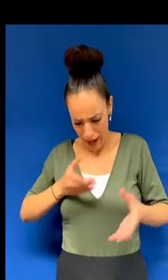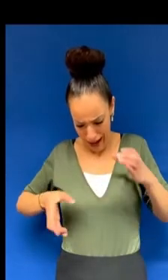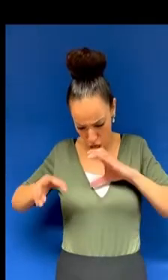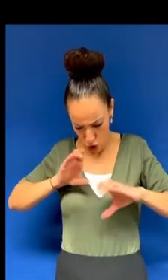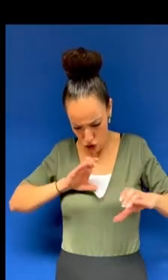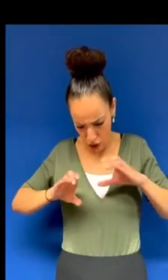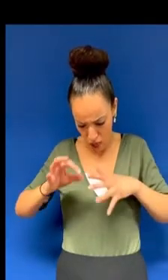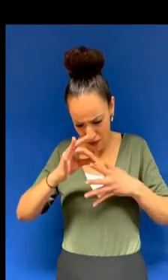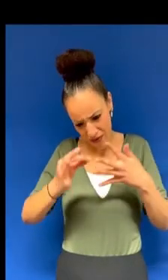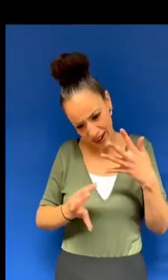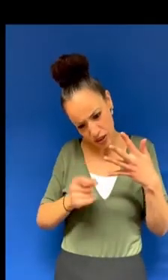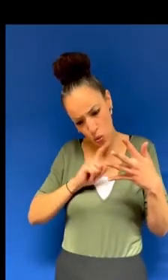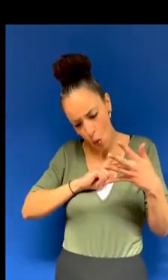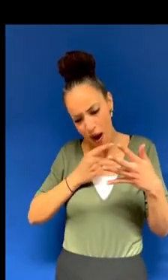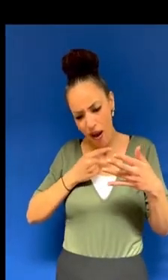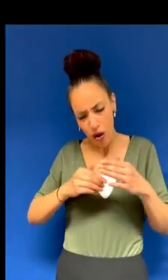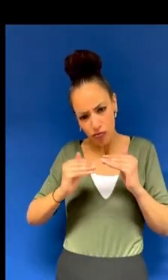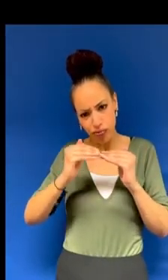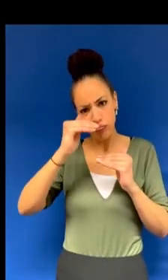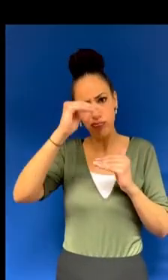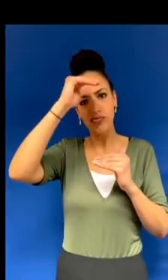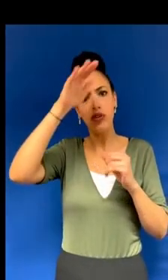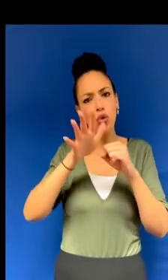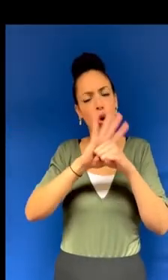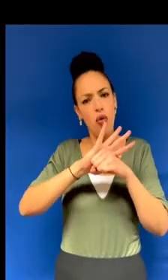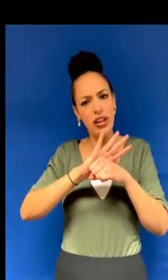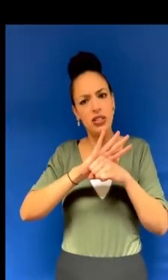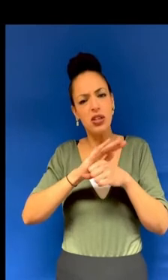I found those conversations to be really bizarre, when people were trying to look specifically for